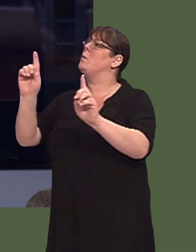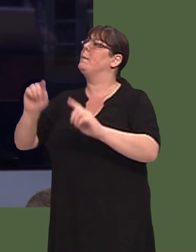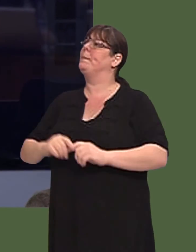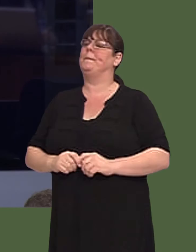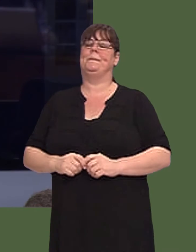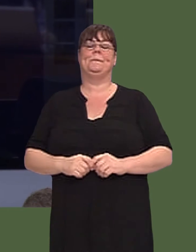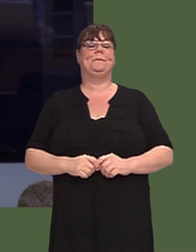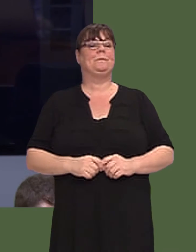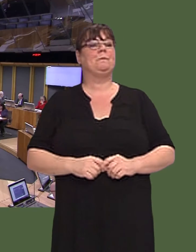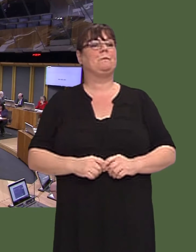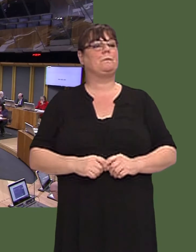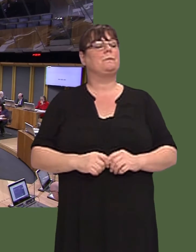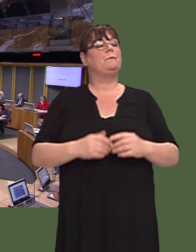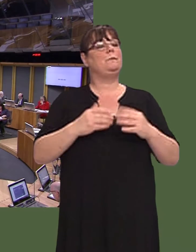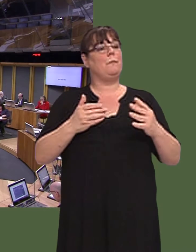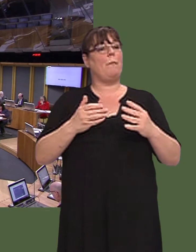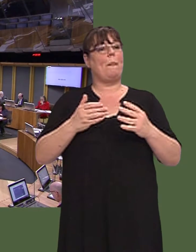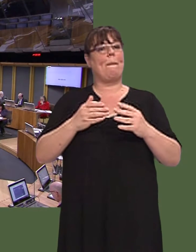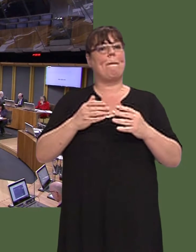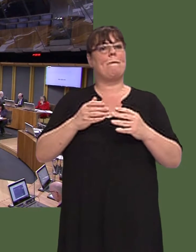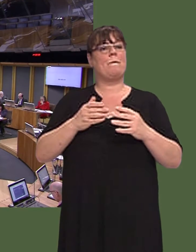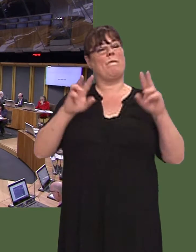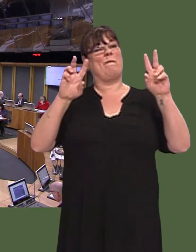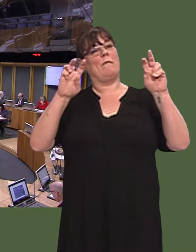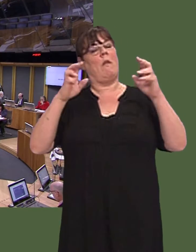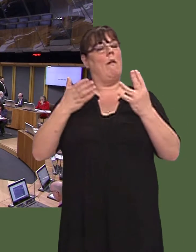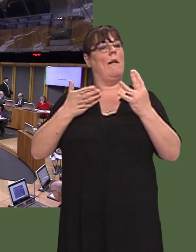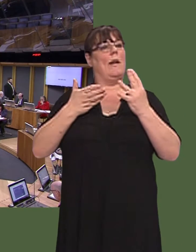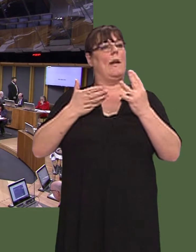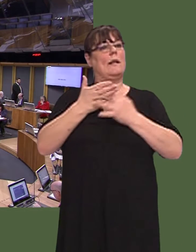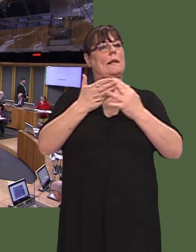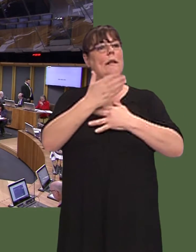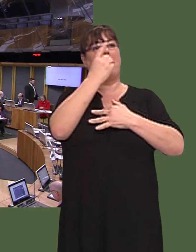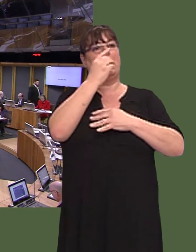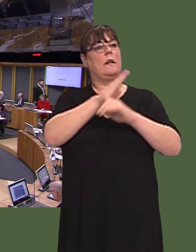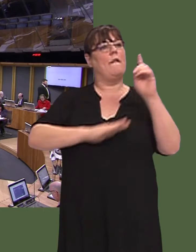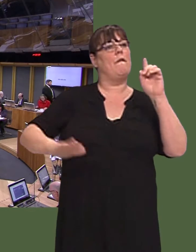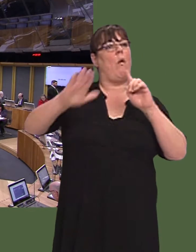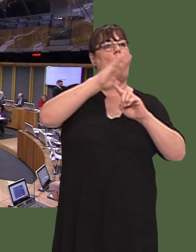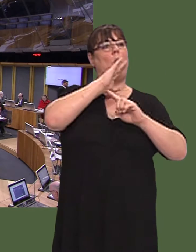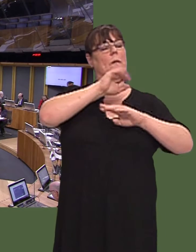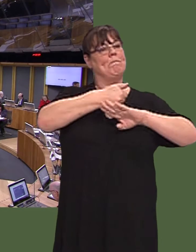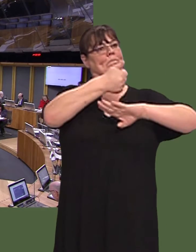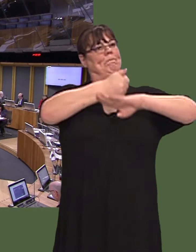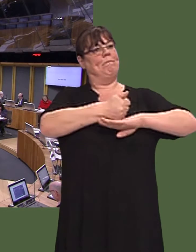OAQ(5)0437(FM) Carwyn Jones: Accessibility for all is a cornerstone of our approach to public transport.